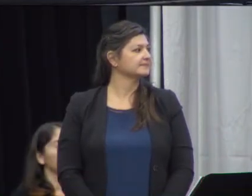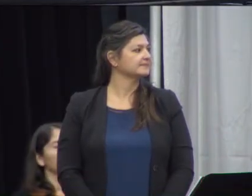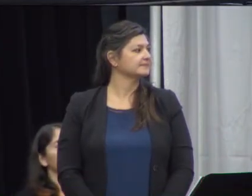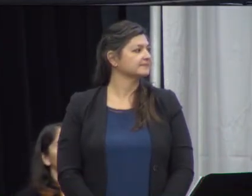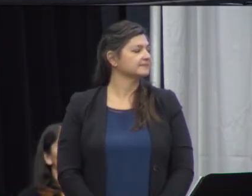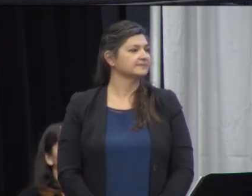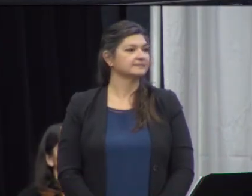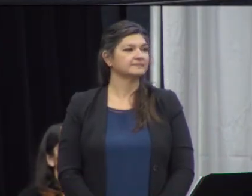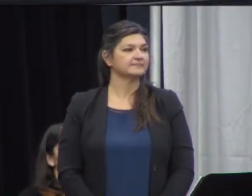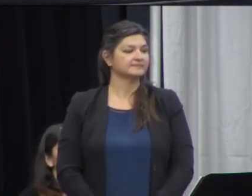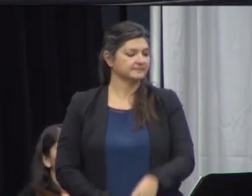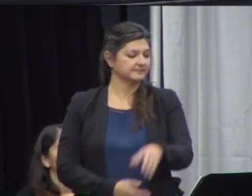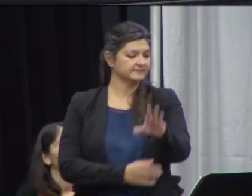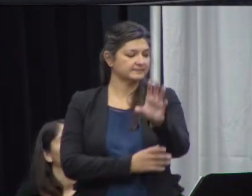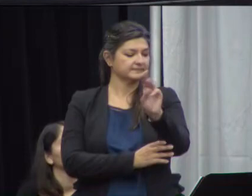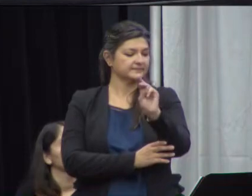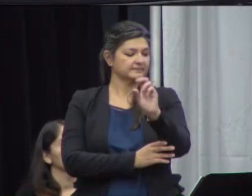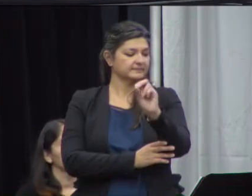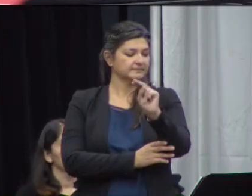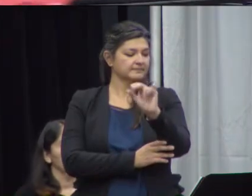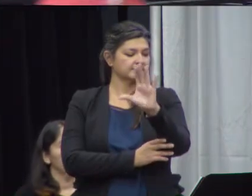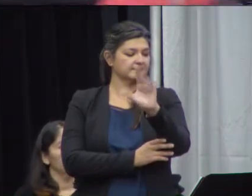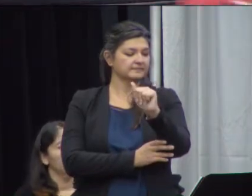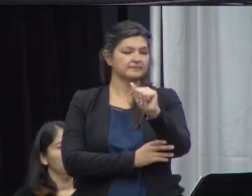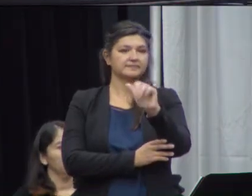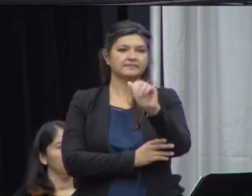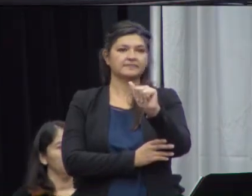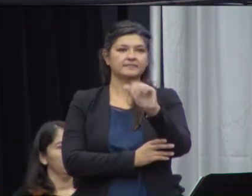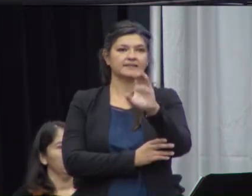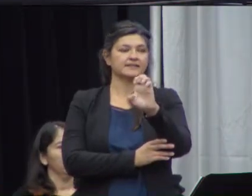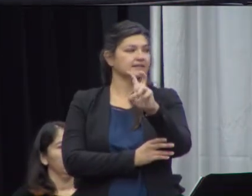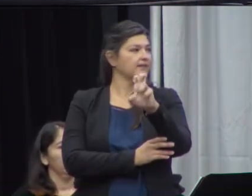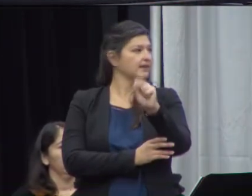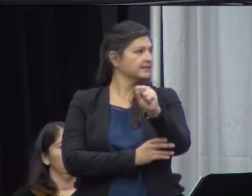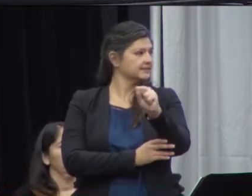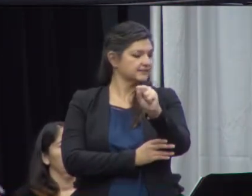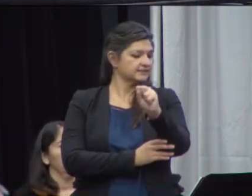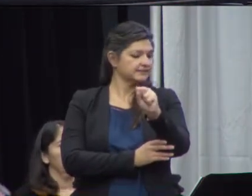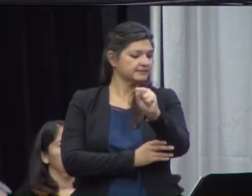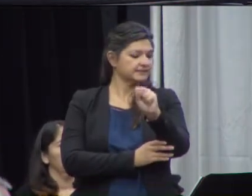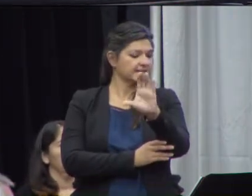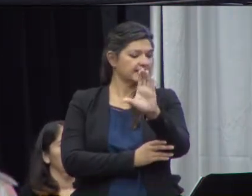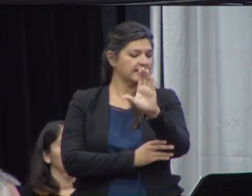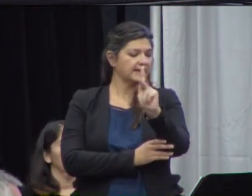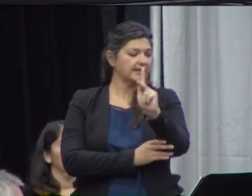[Announcer] Monica Aceves. (audience applauds) Casey Acosta.